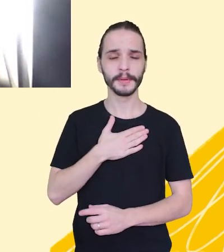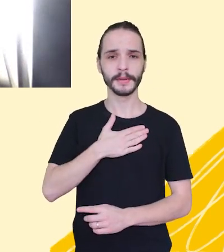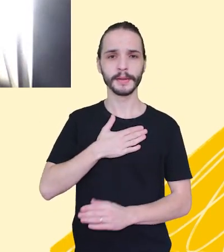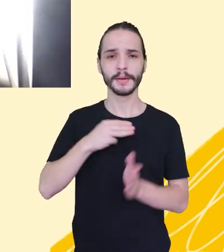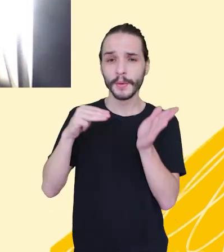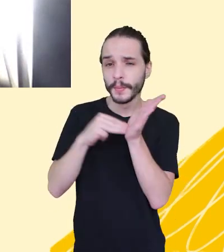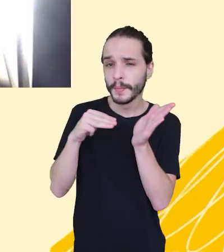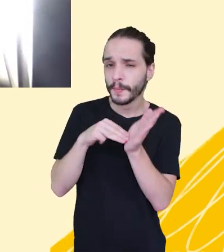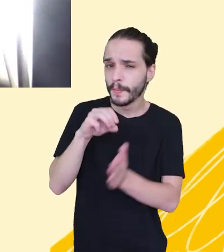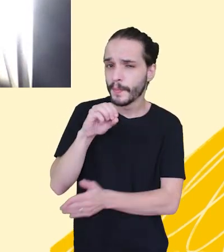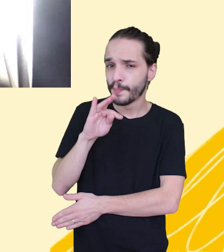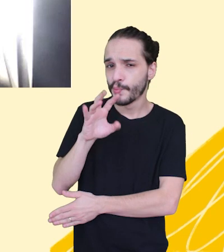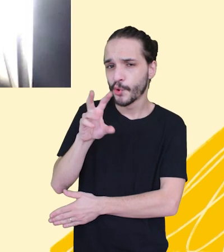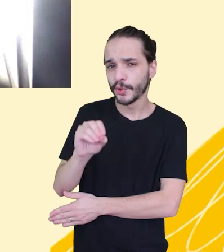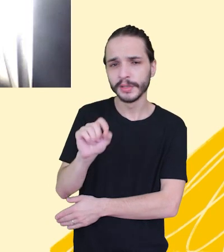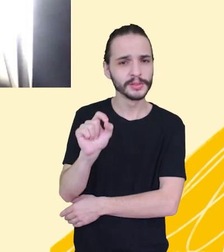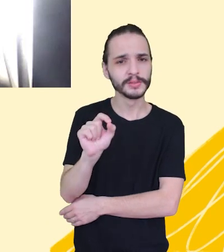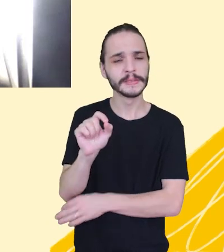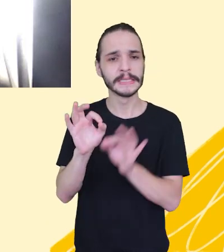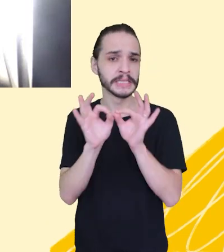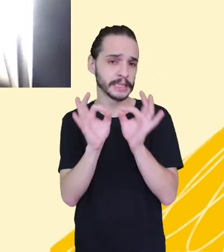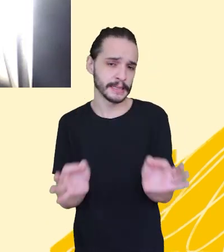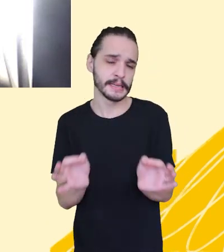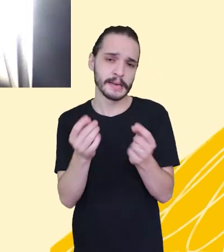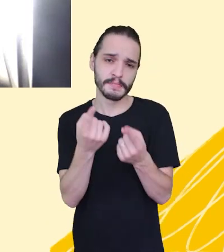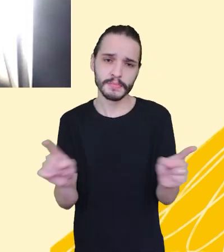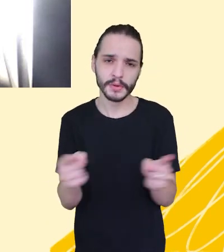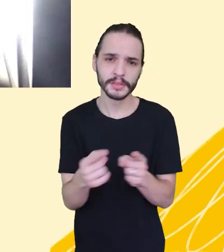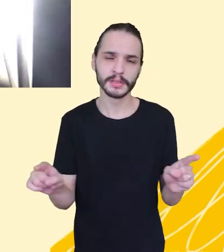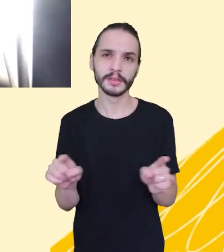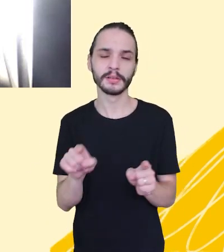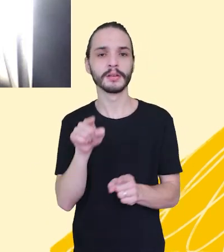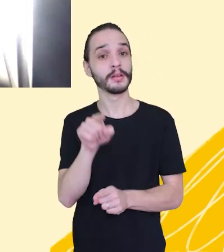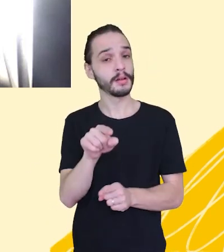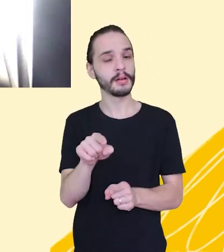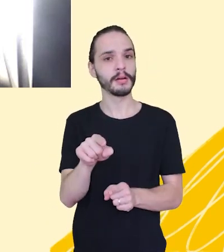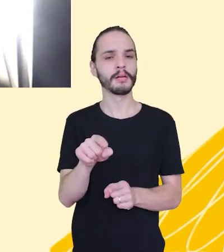I mean it clearly influences completely the whole thing. And I wanted to make a film.